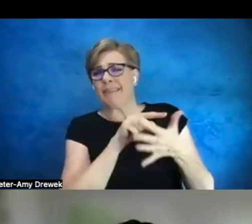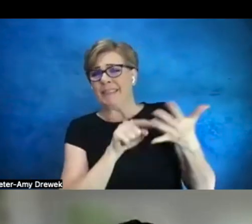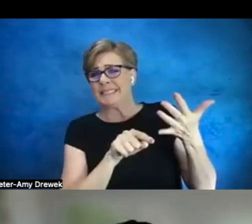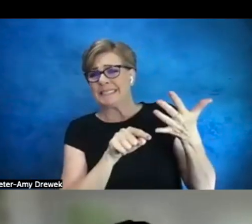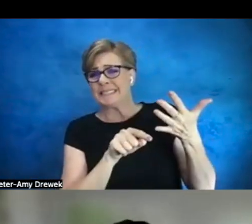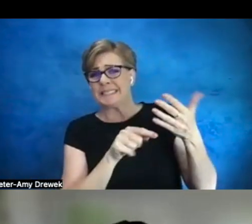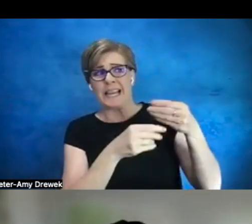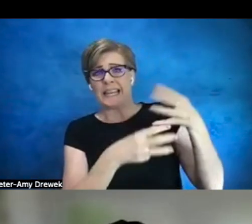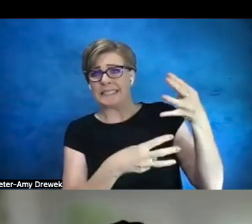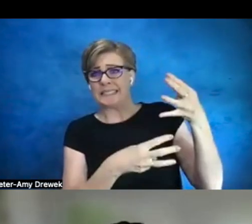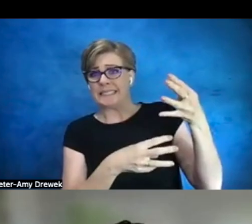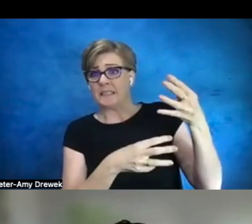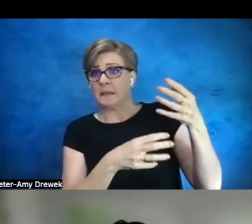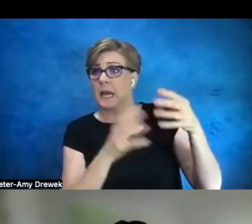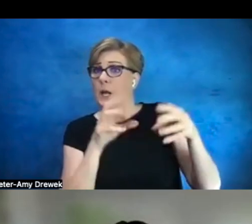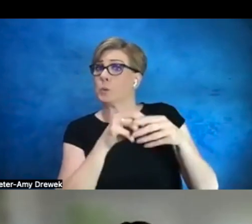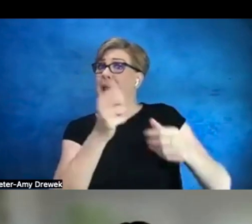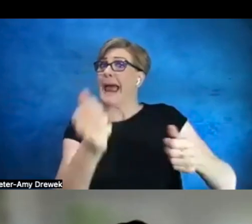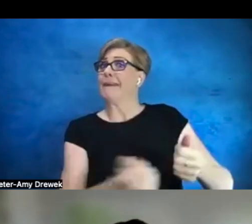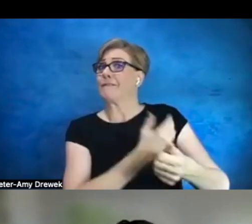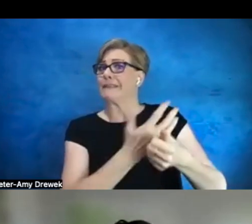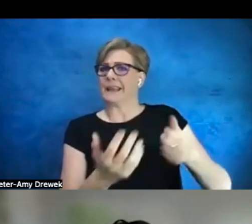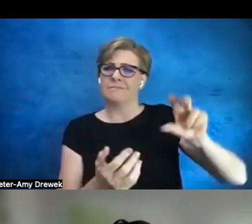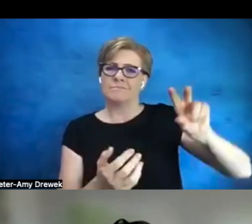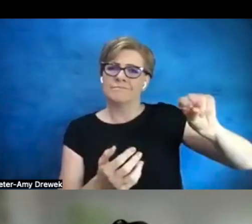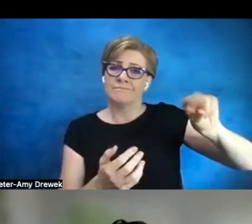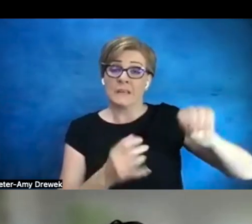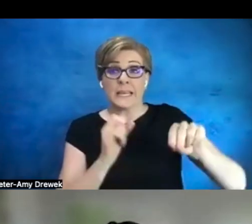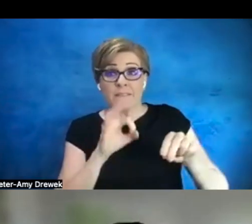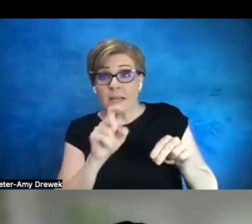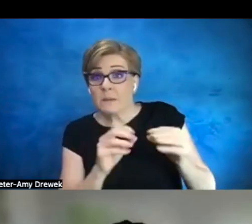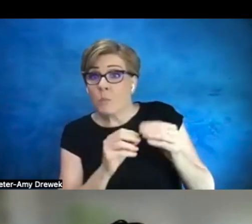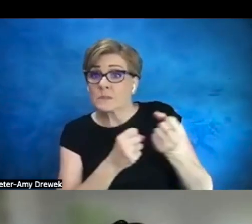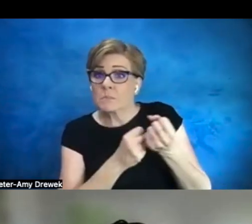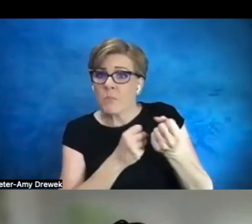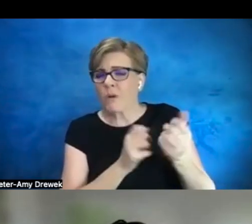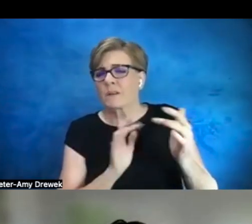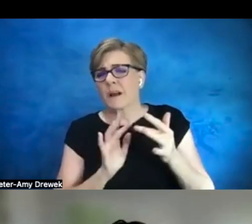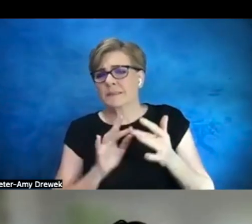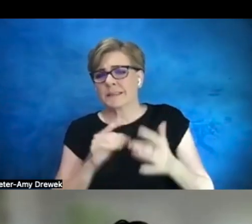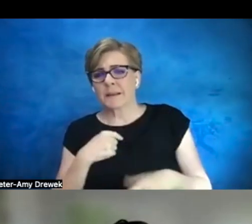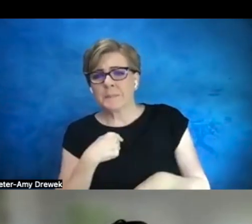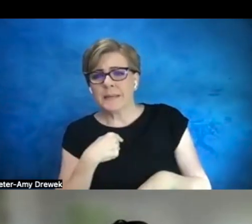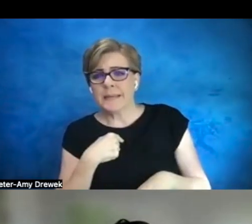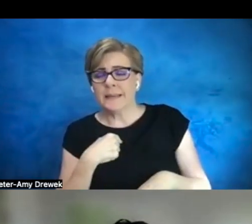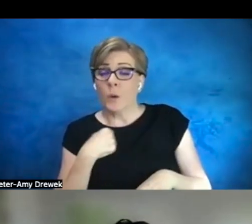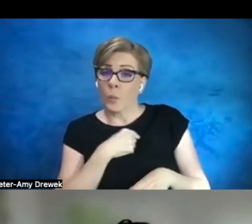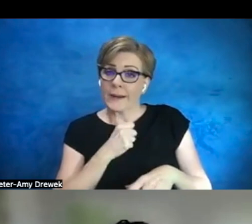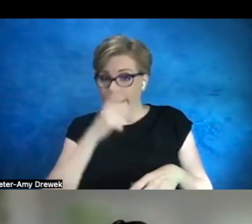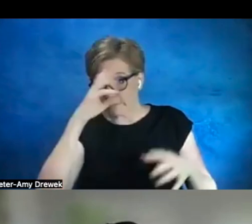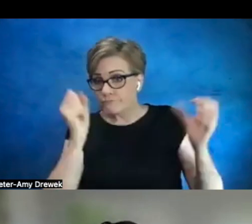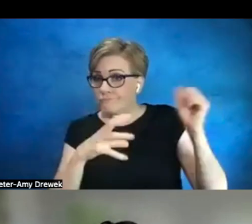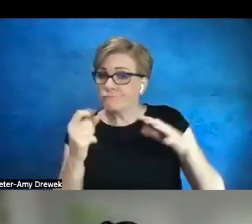looking for more support, again, we can work together and talk through what your situation